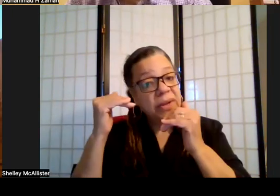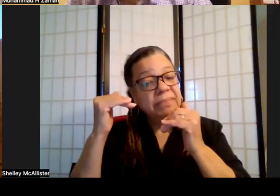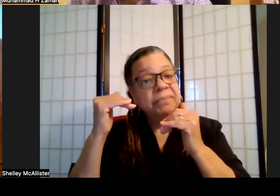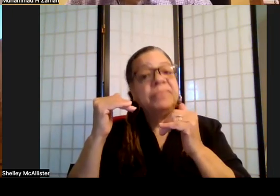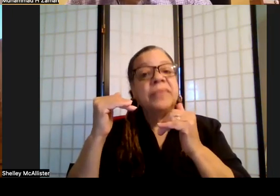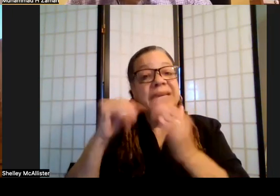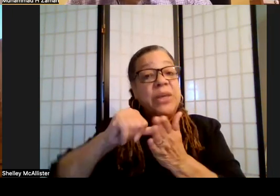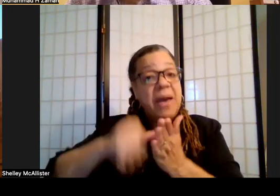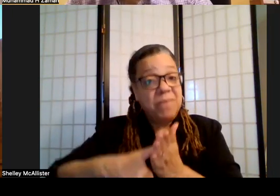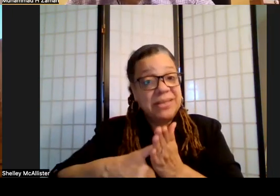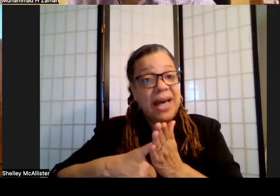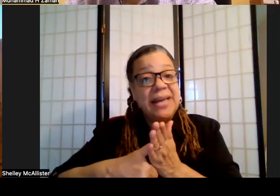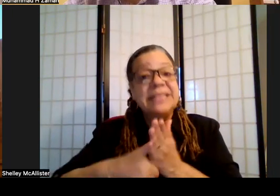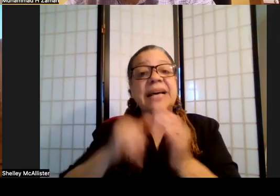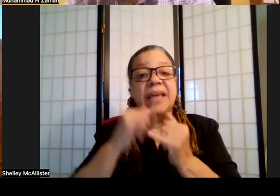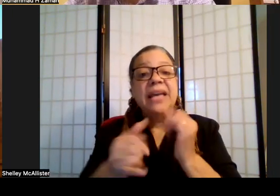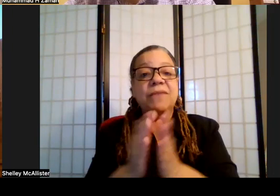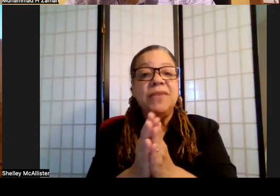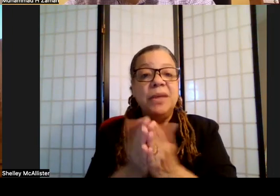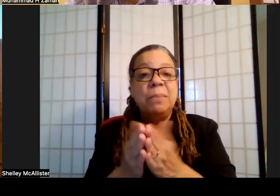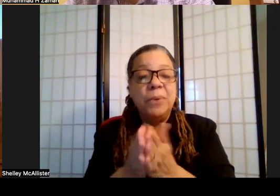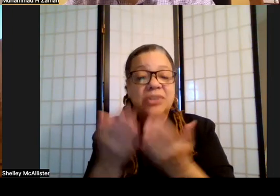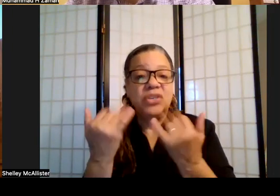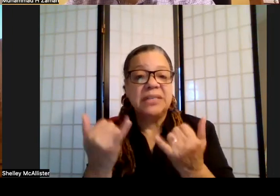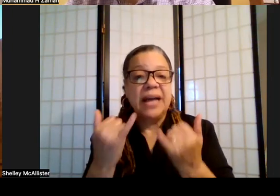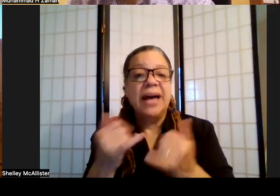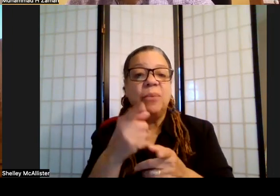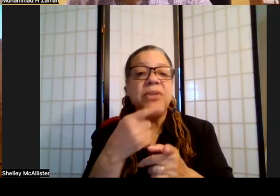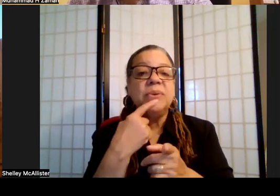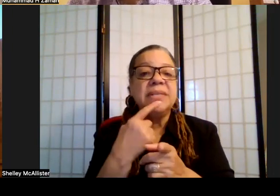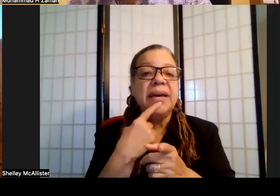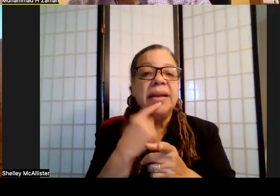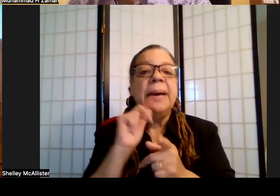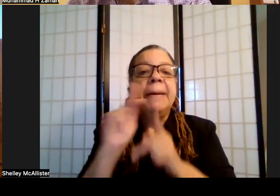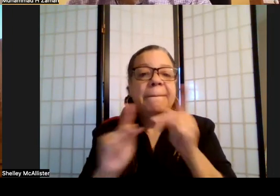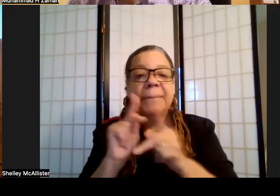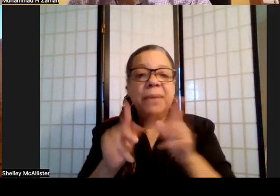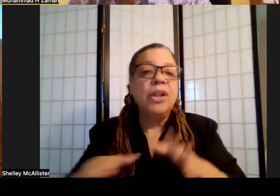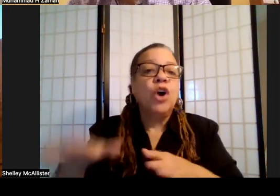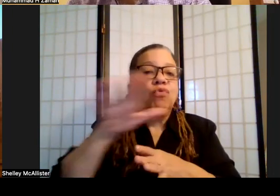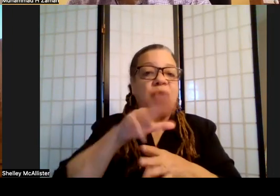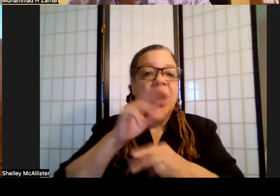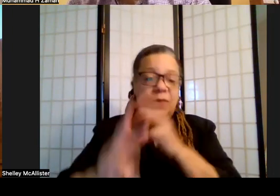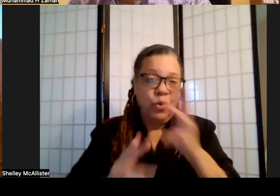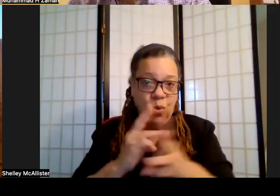particularly at the end of your book, but also just now that, uh, people around the world are doing this work to understand what's happening,